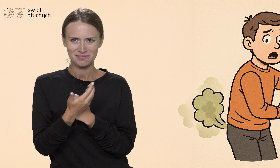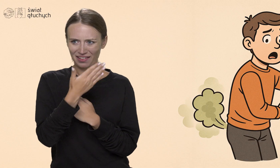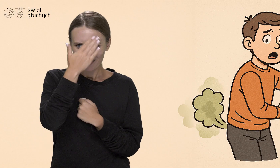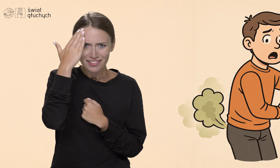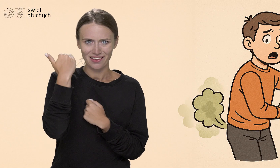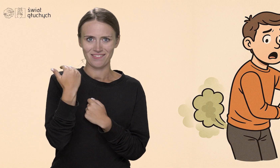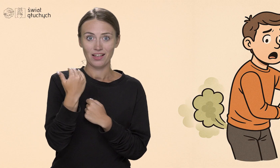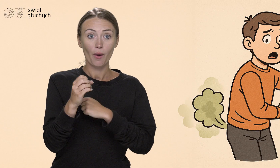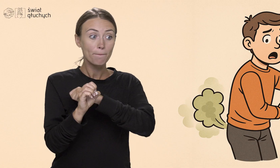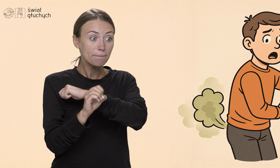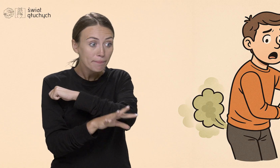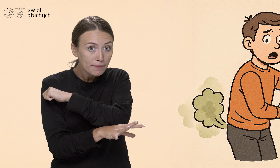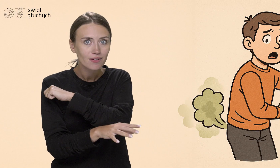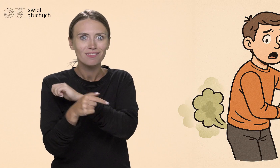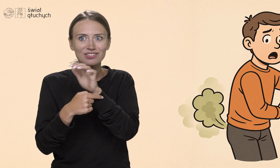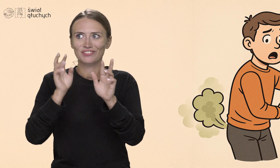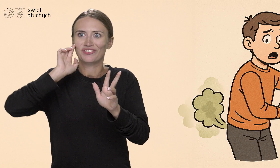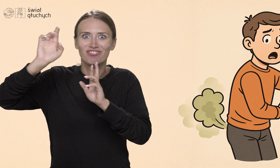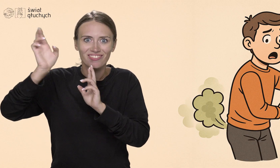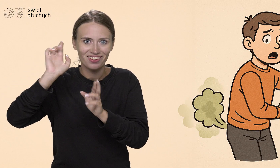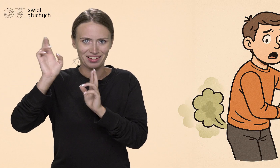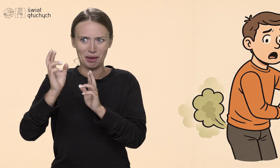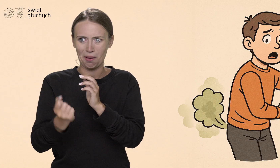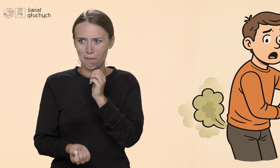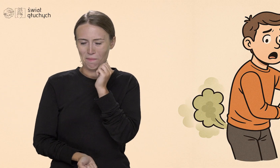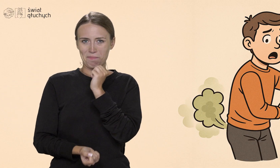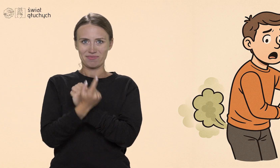he didn’t know that farts make sounds!